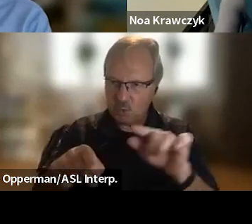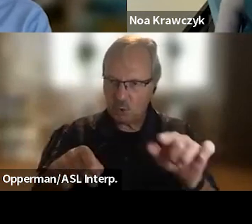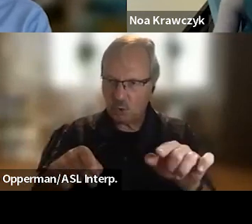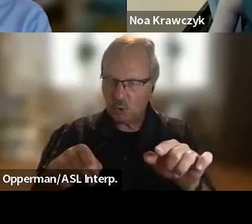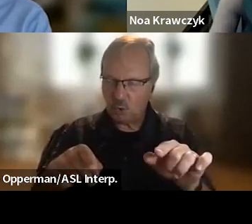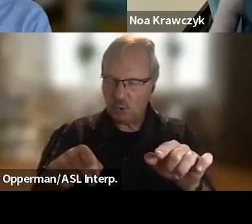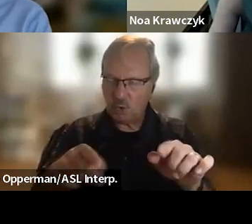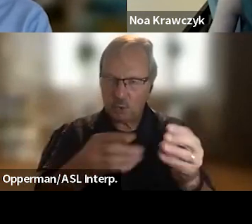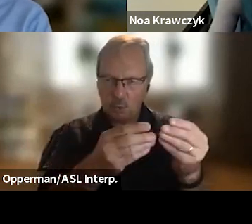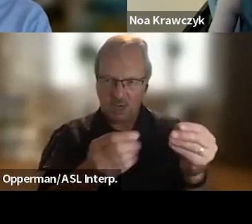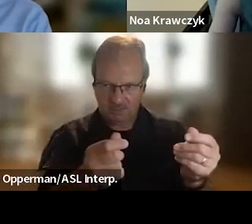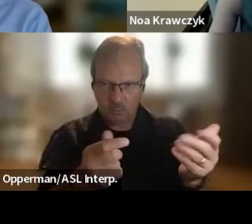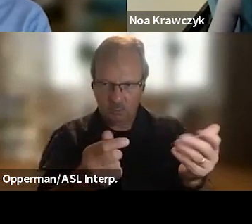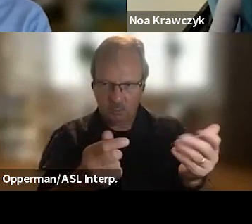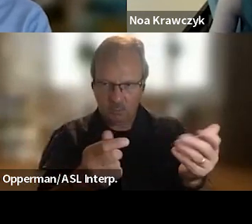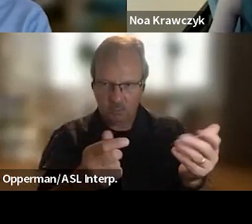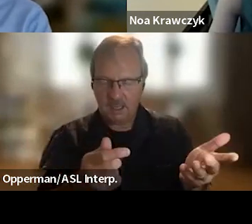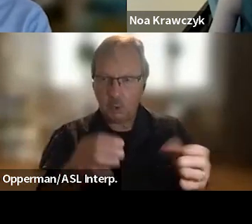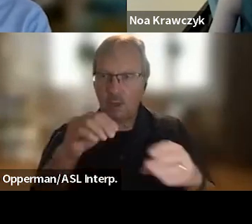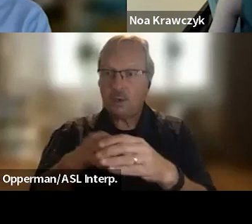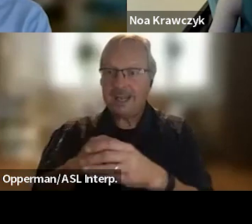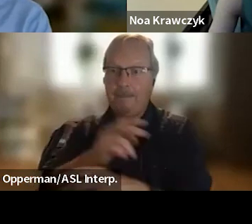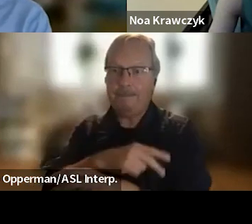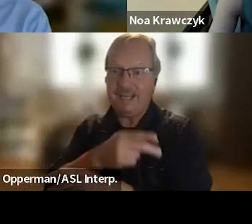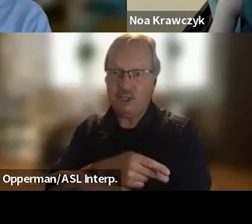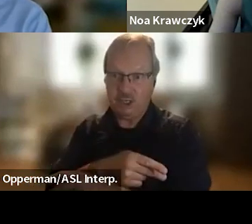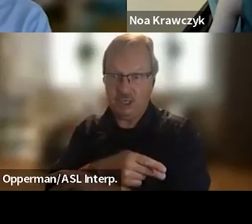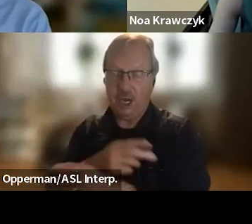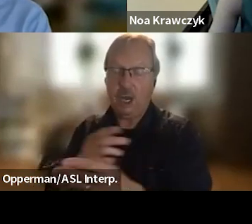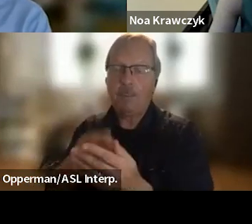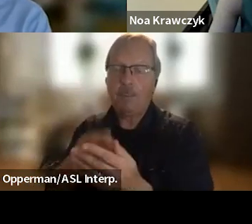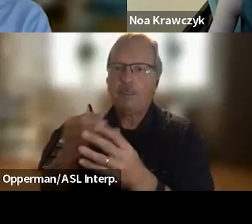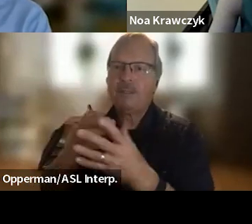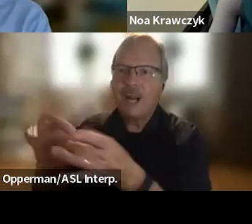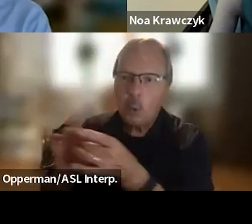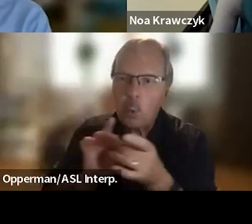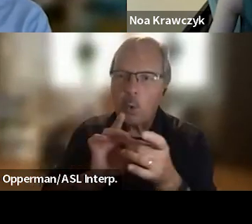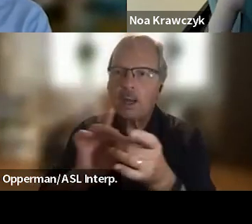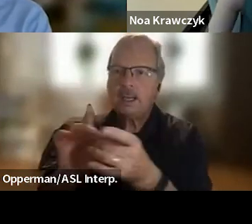that are going to an inpatient program, there is a lot of coordination to ensure the Medicaid...